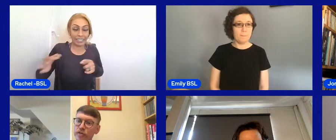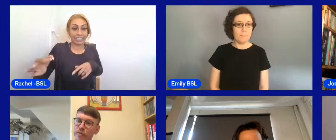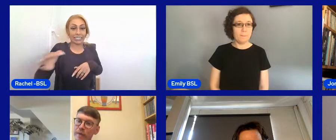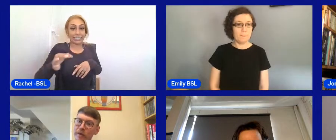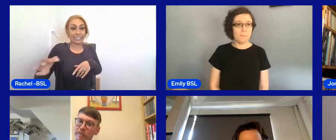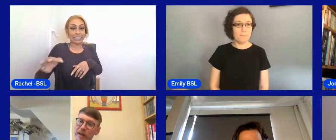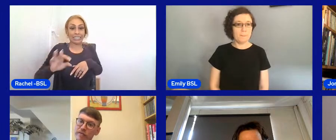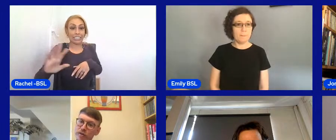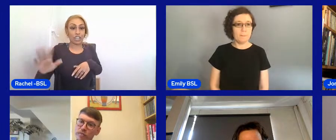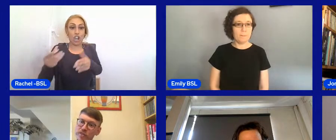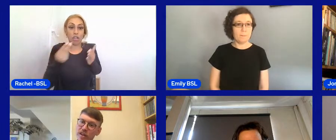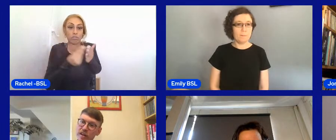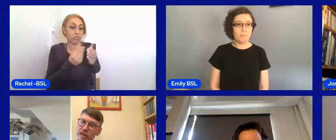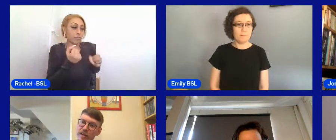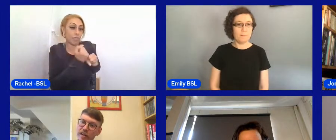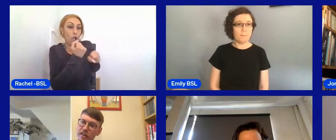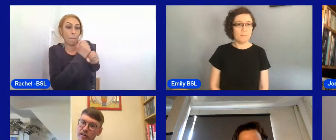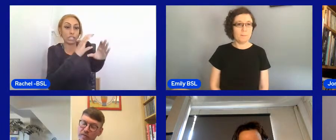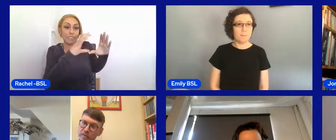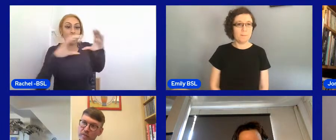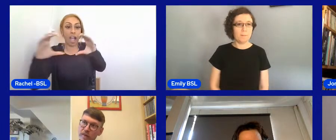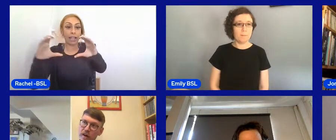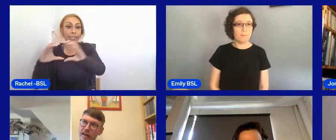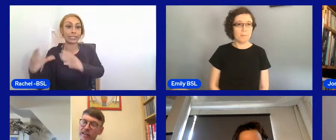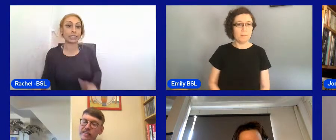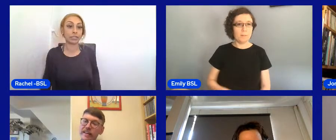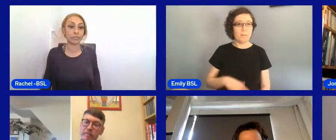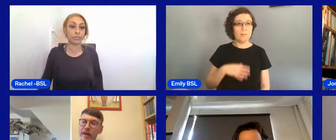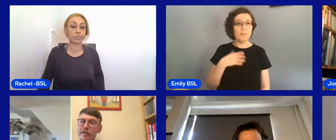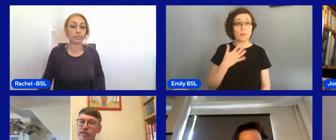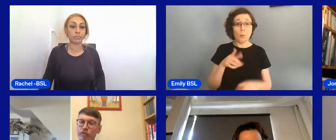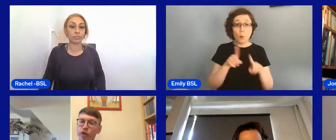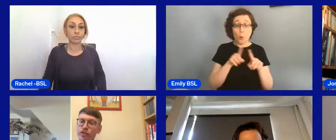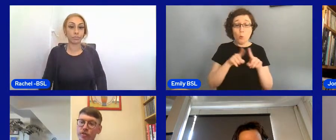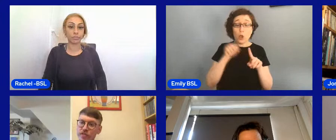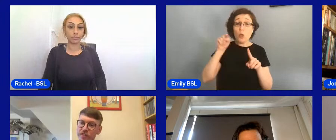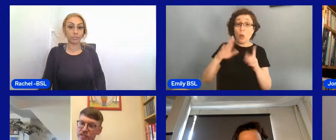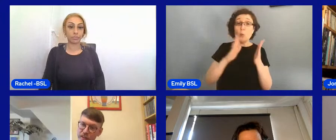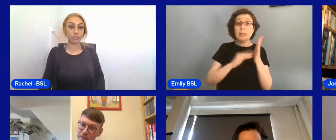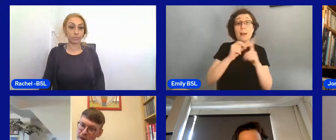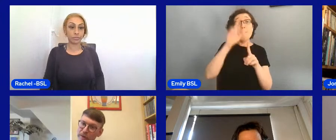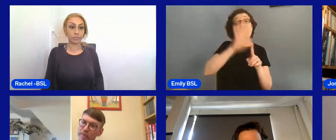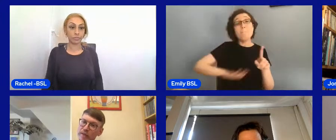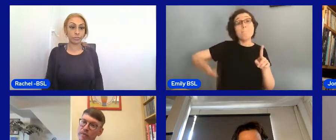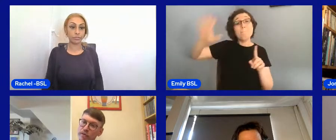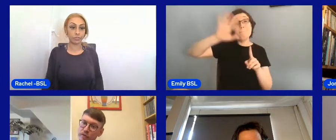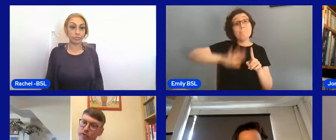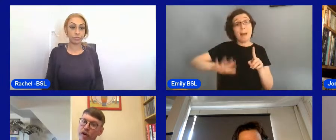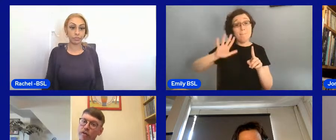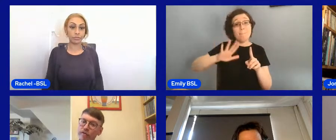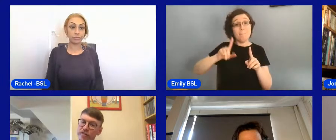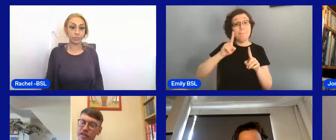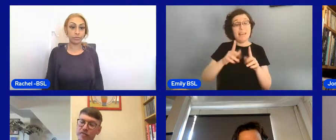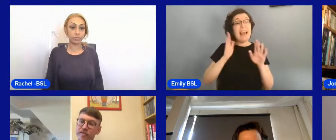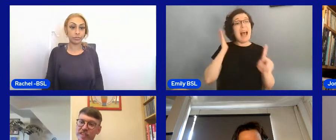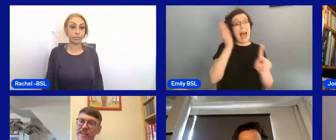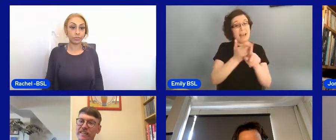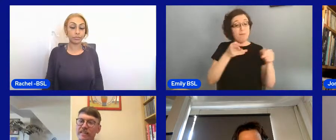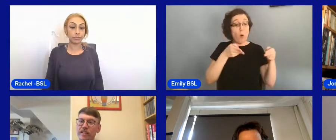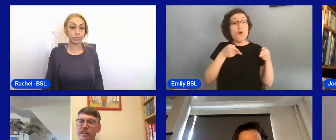This is a map of the living city and not the commodified one. A number of platforms are aimed at road users